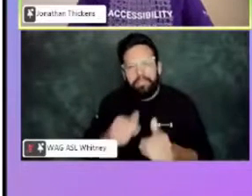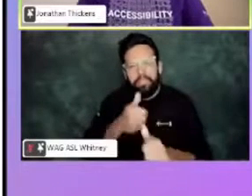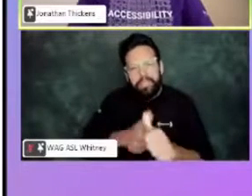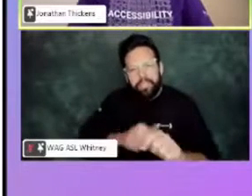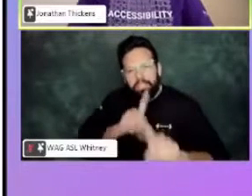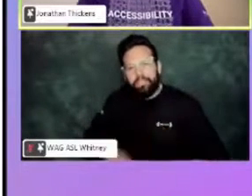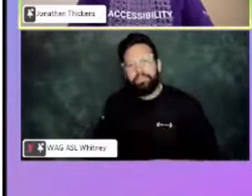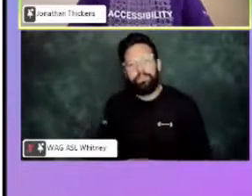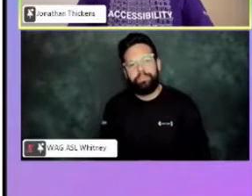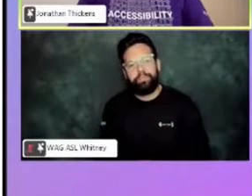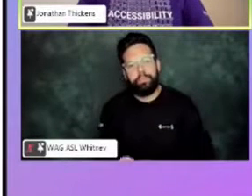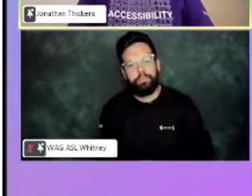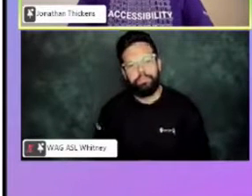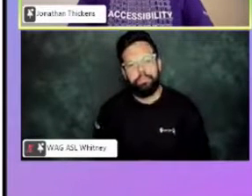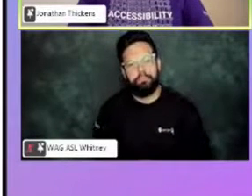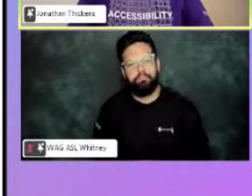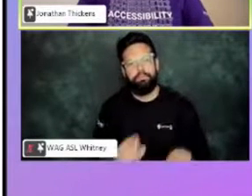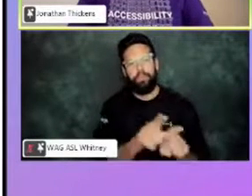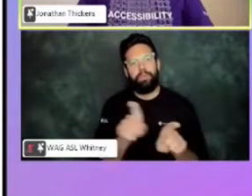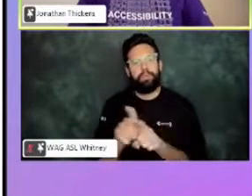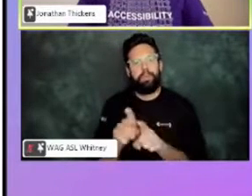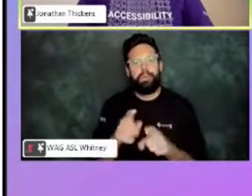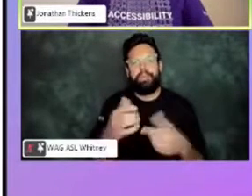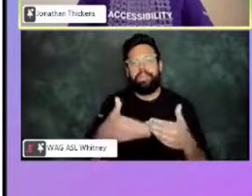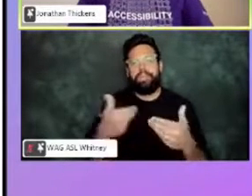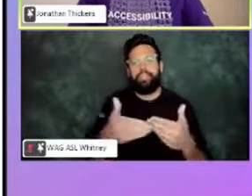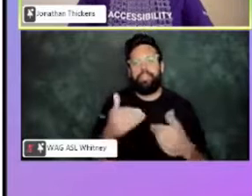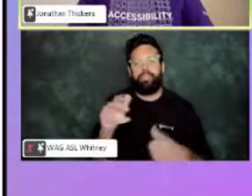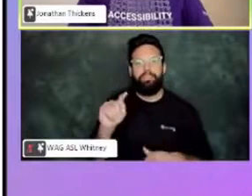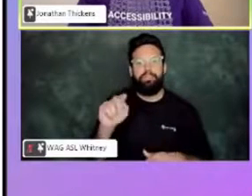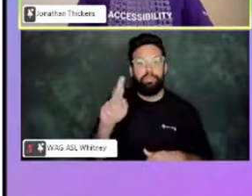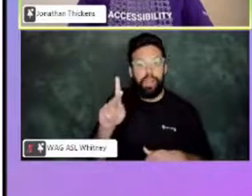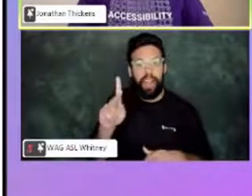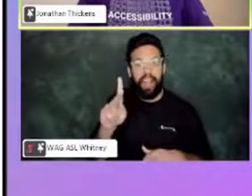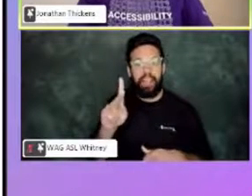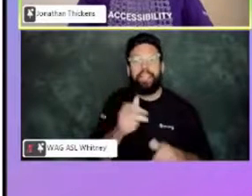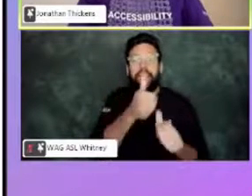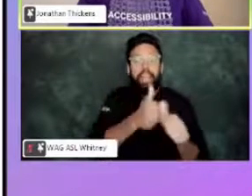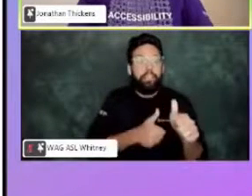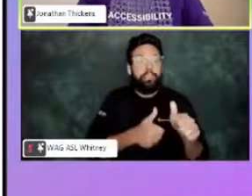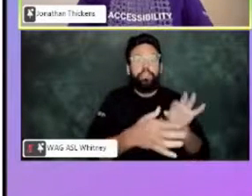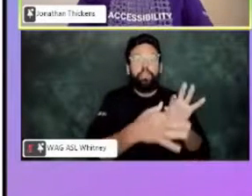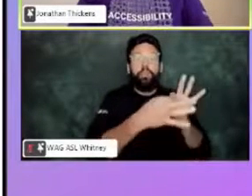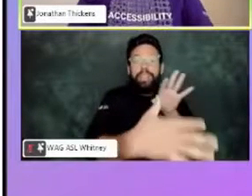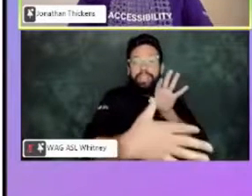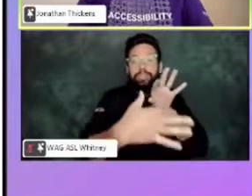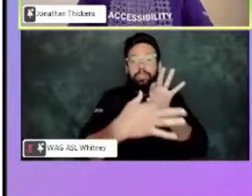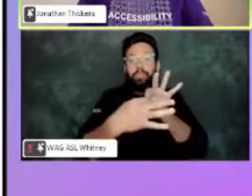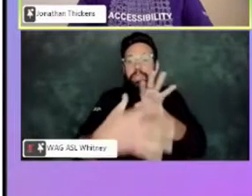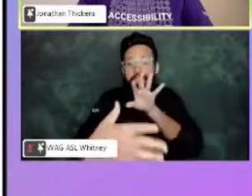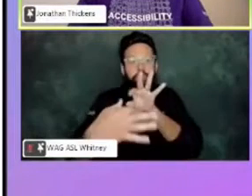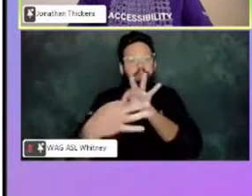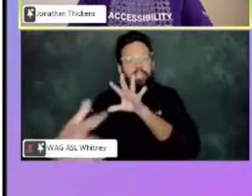You can also easily track accessibility changes from release to release. In addition to comparing a release candidate to the previous release,